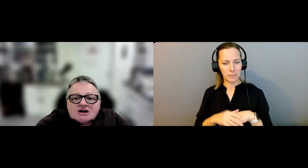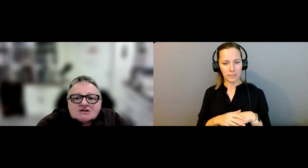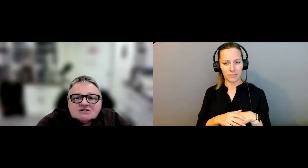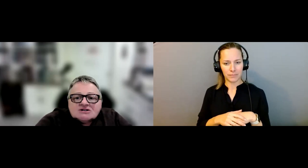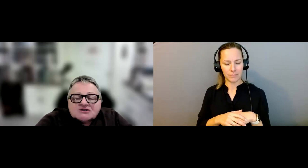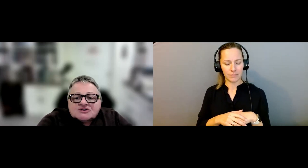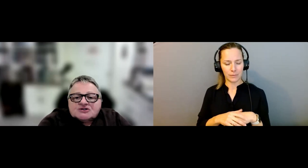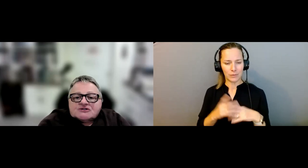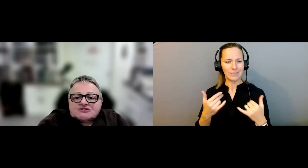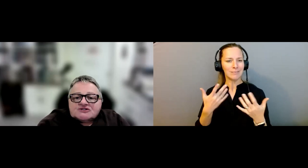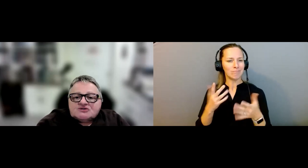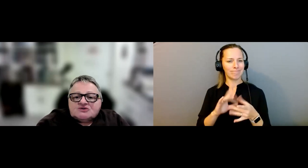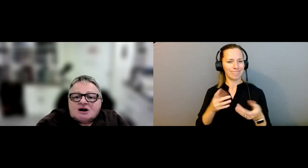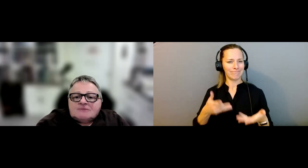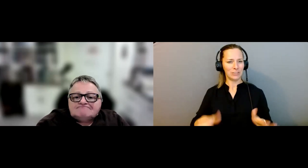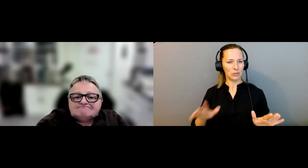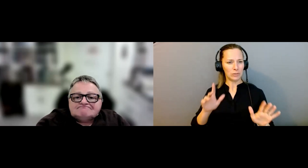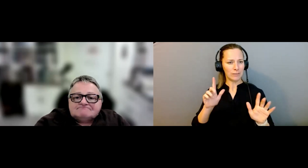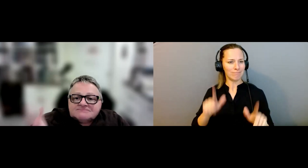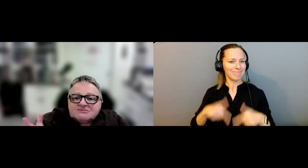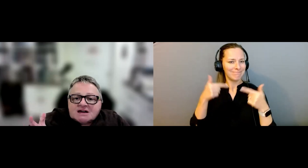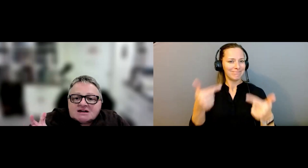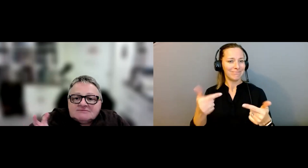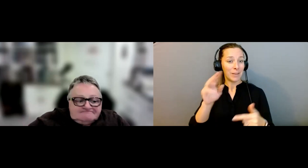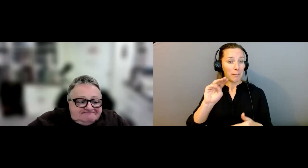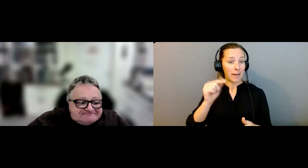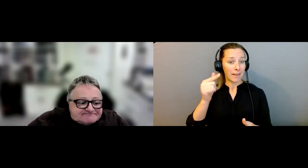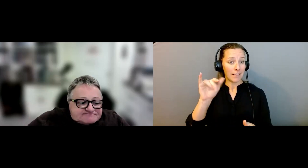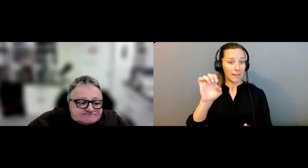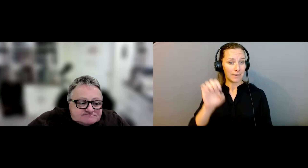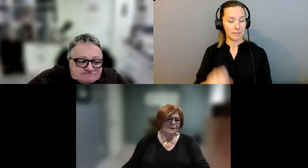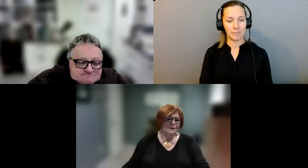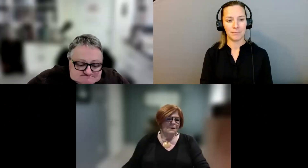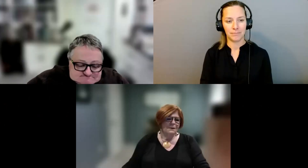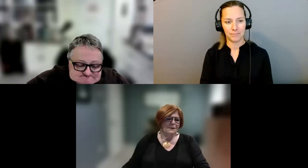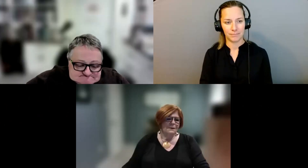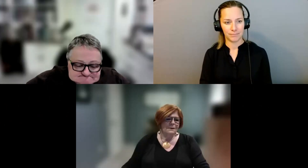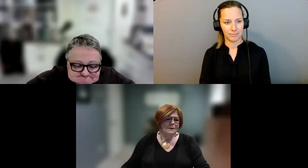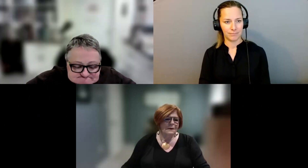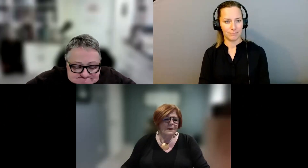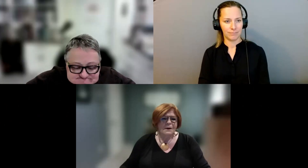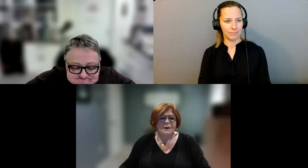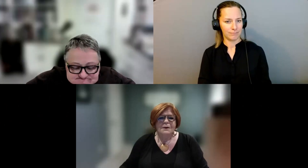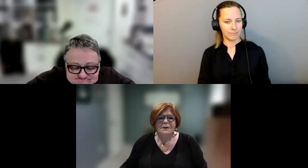and I'll turn it over to Maggie. >> MAGGIE DOHERTY-GILBERT: